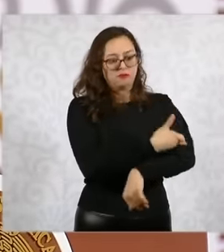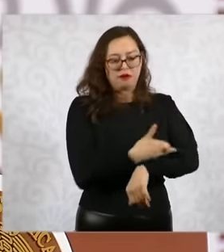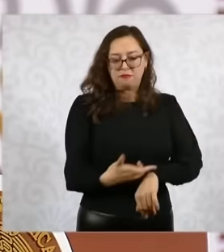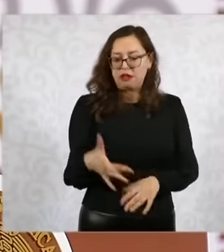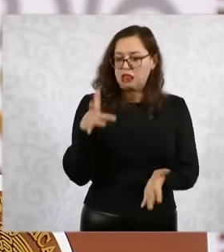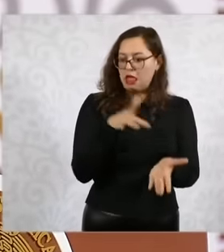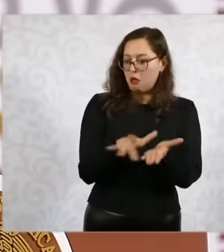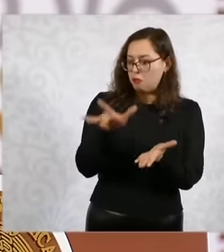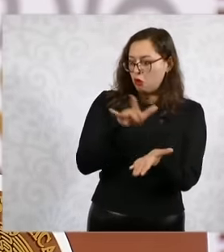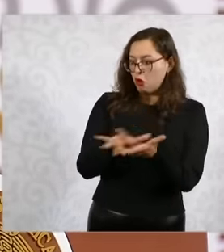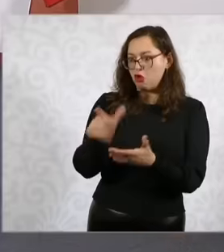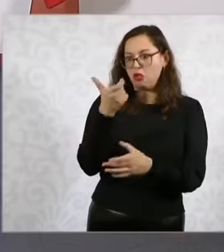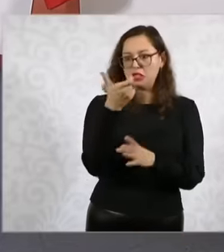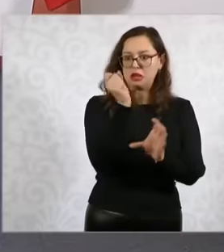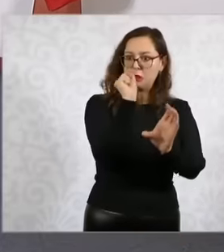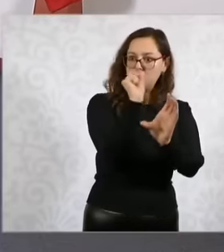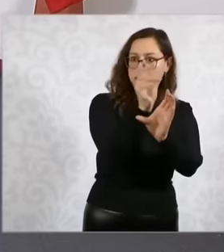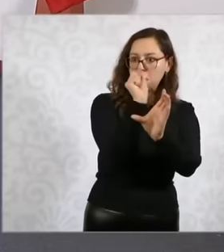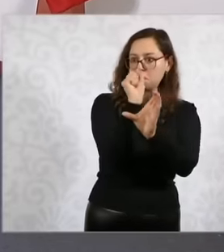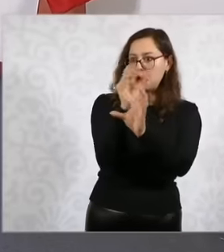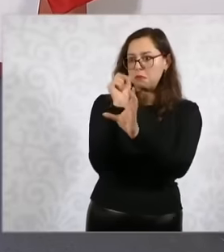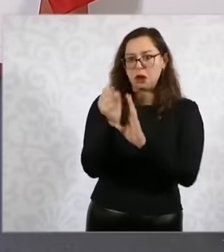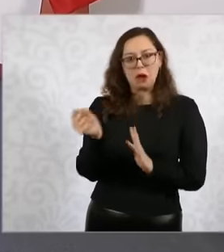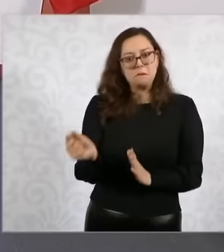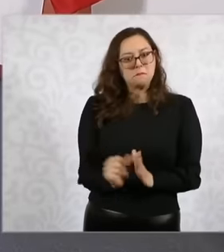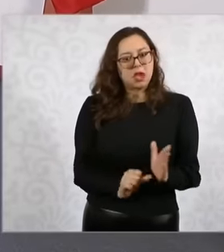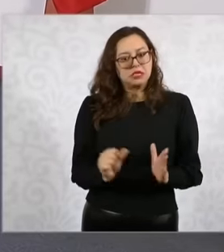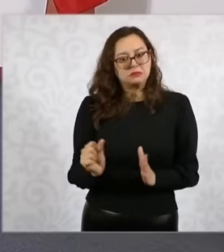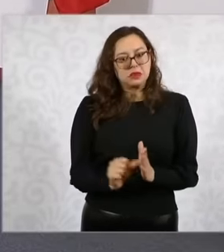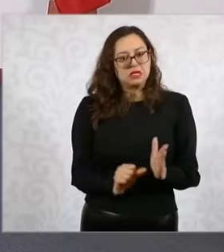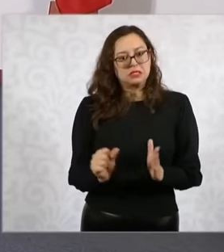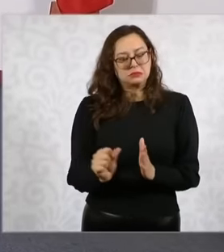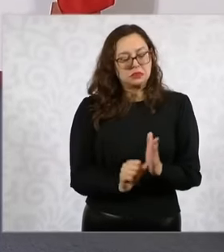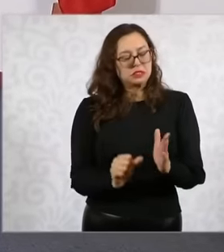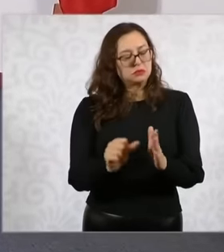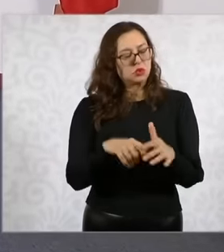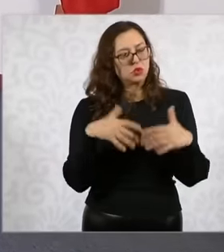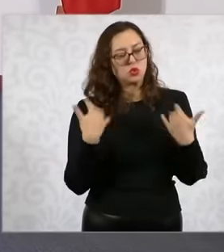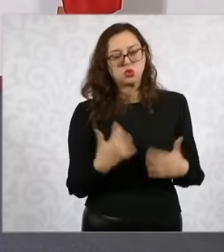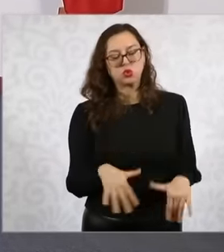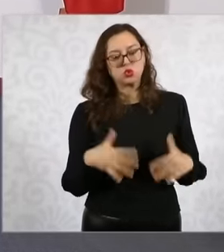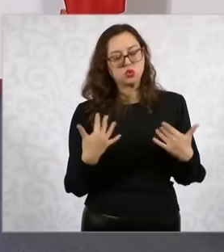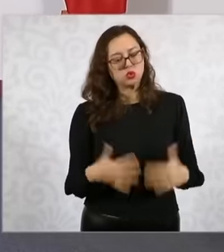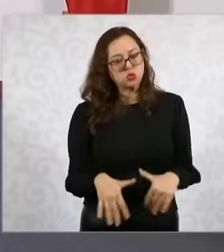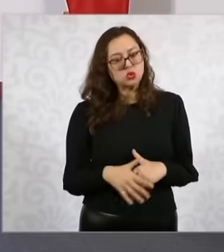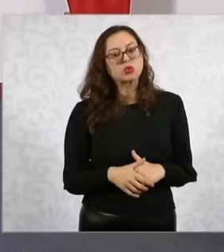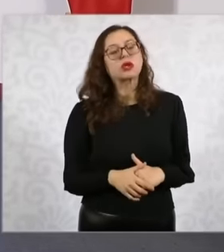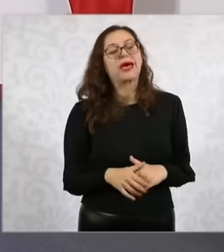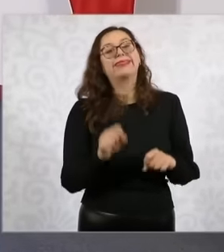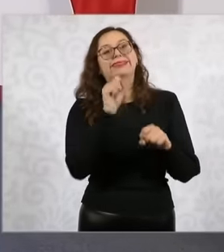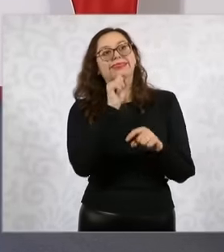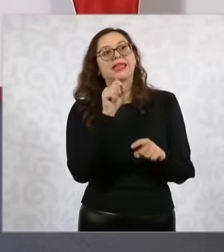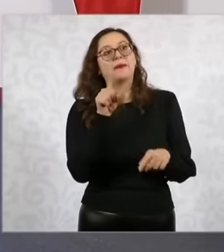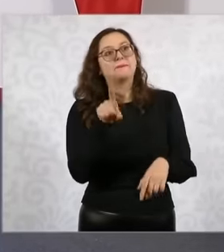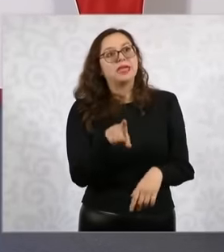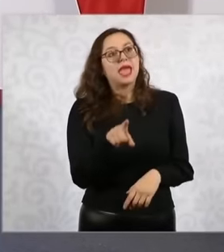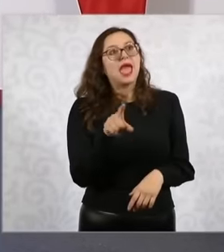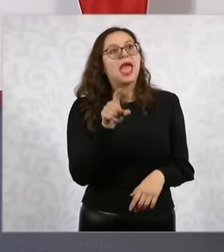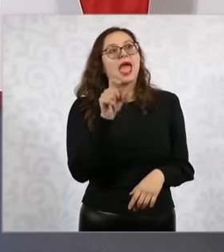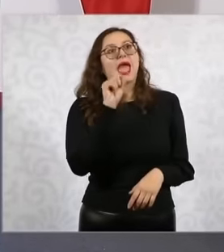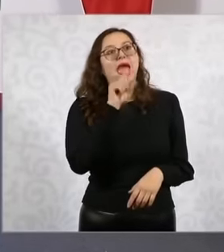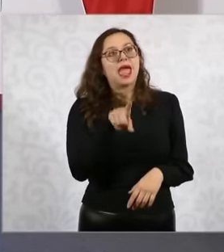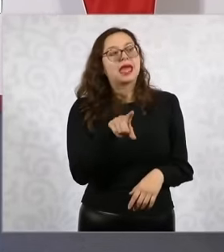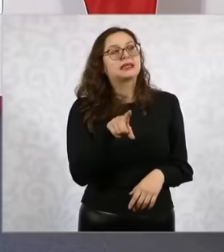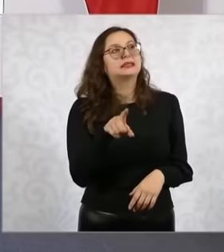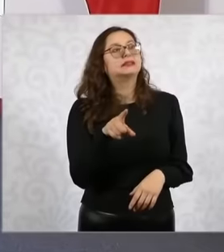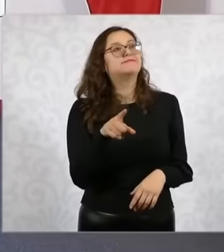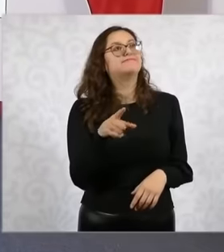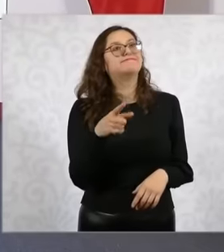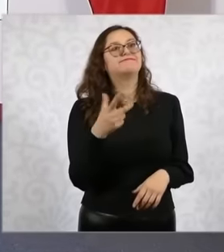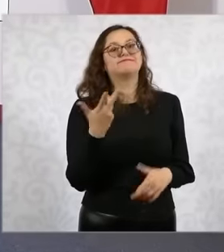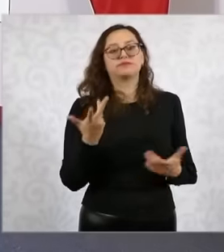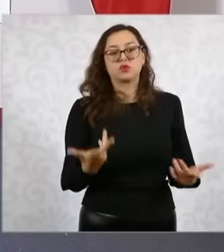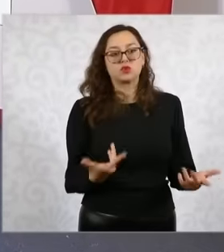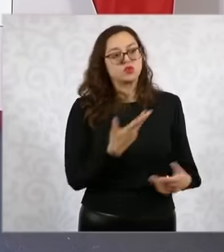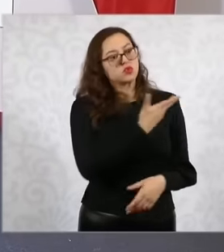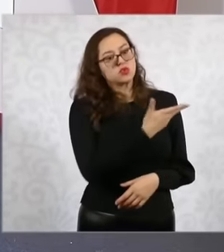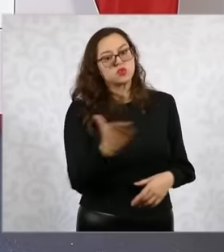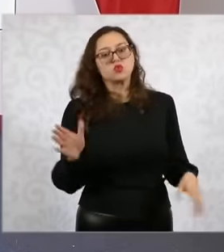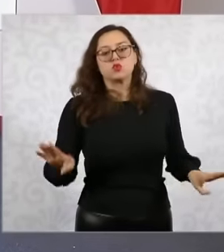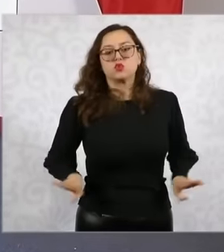Mexico. every month or when they send their remittance but because they are heroes and heroines who